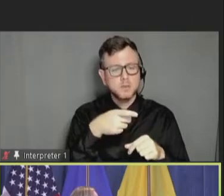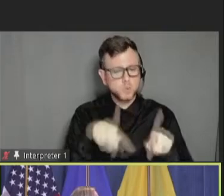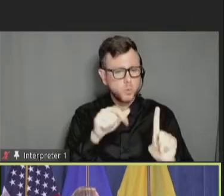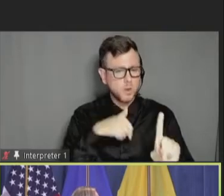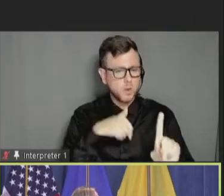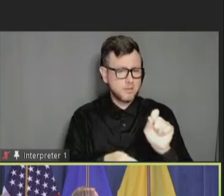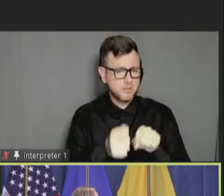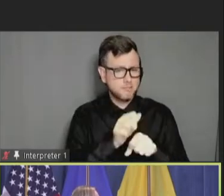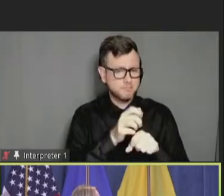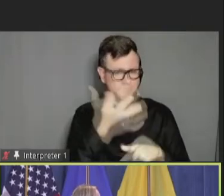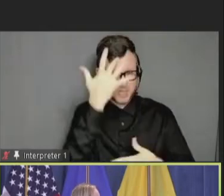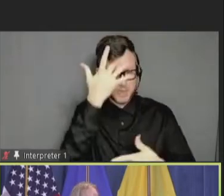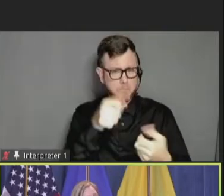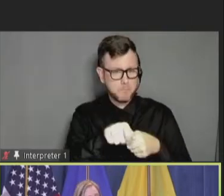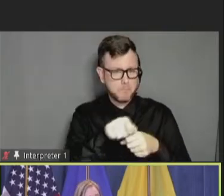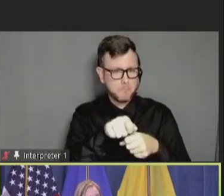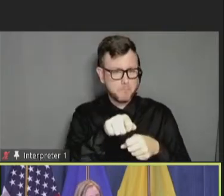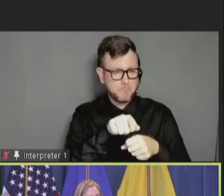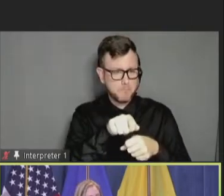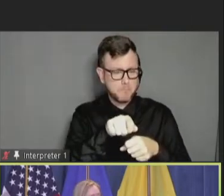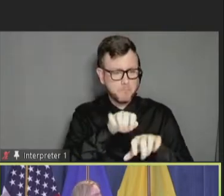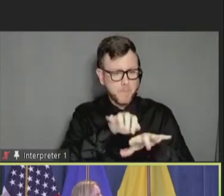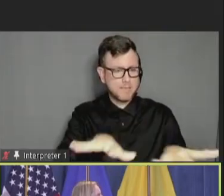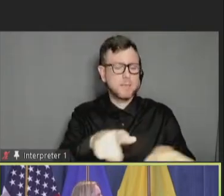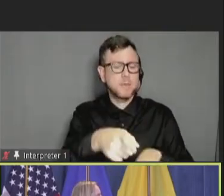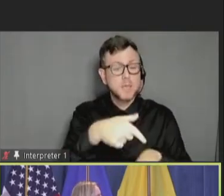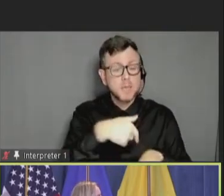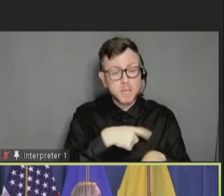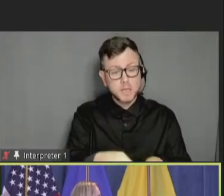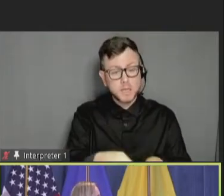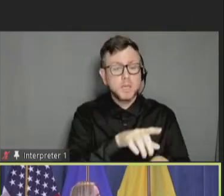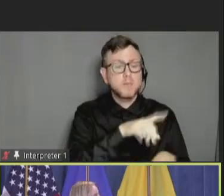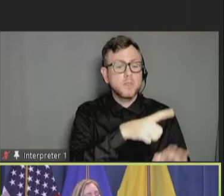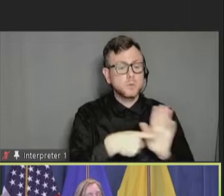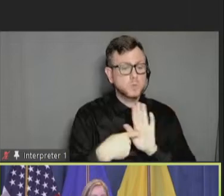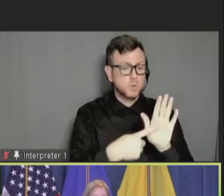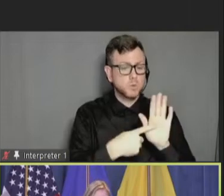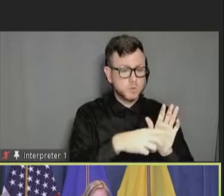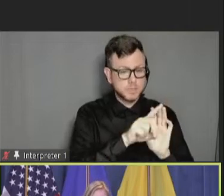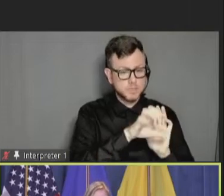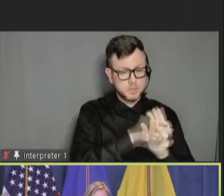was originally scheduled to run from December '22 to May of '23. It was actually extended